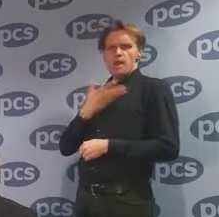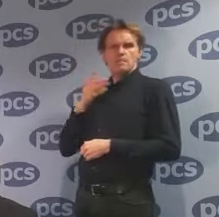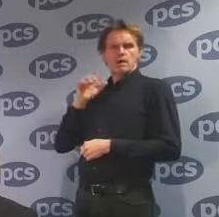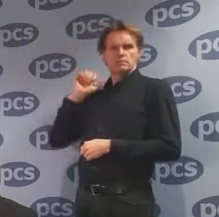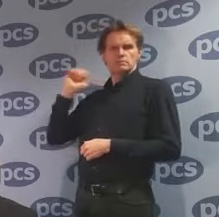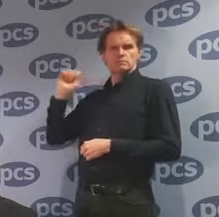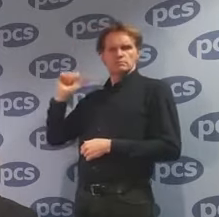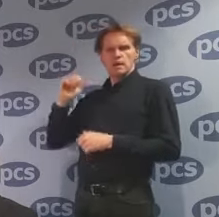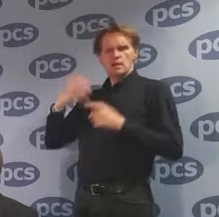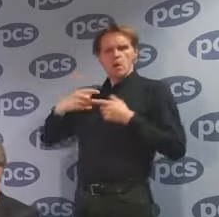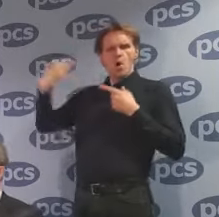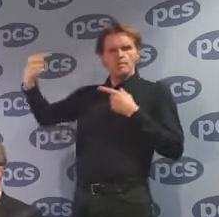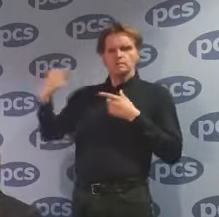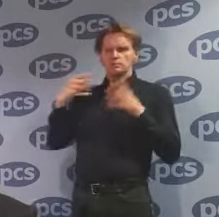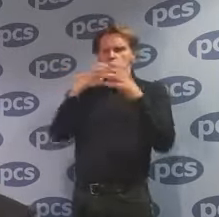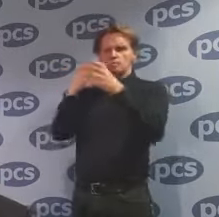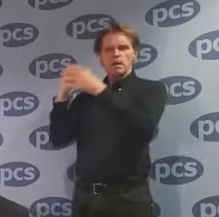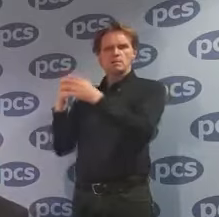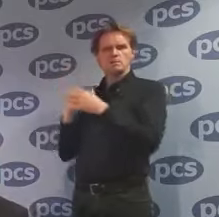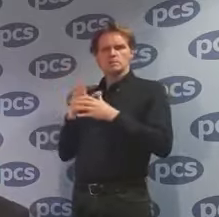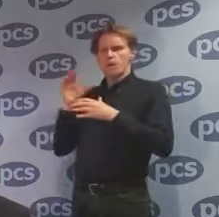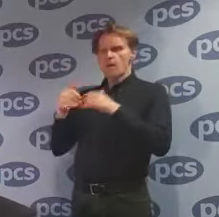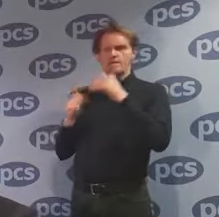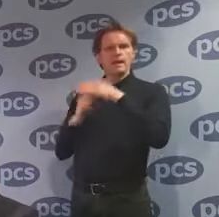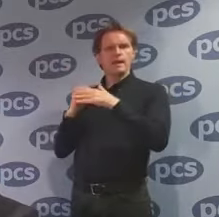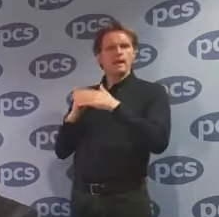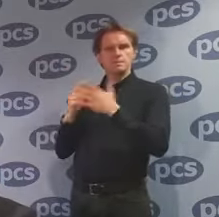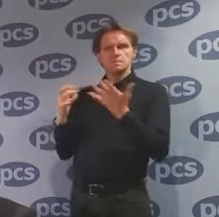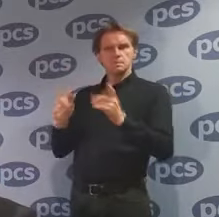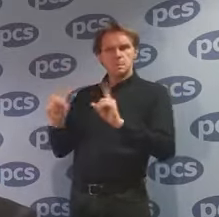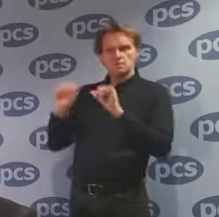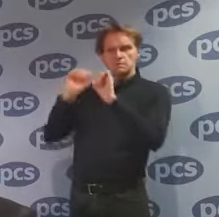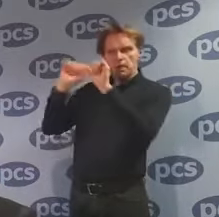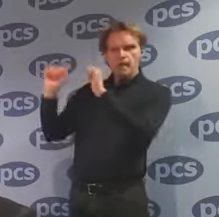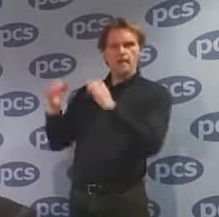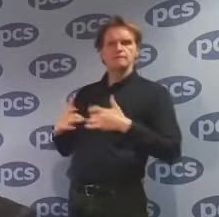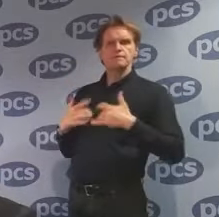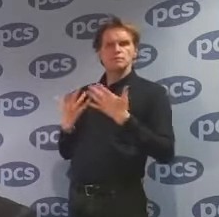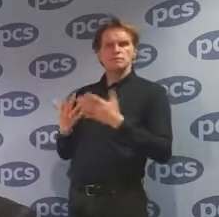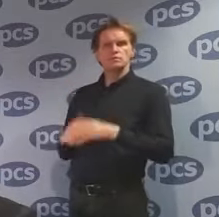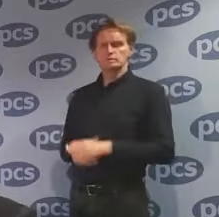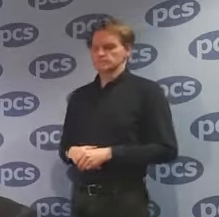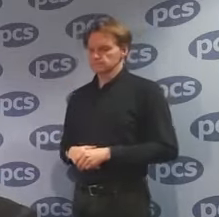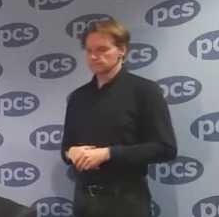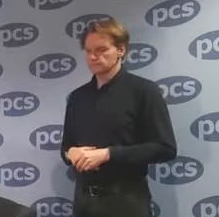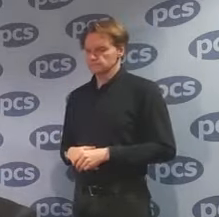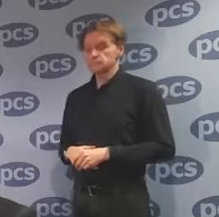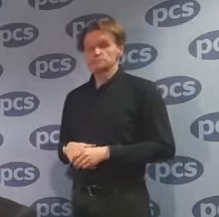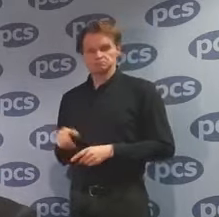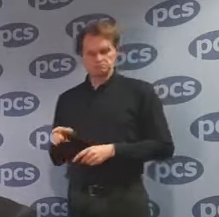pay cap? Okay thanks very much Sue we've had large levels of supports we just